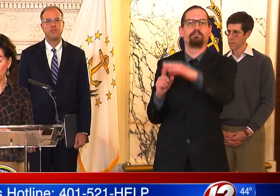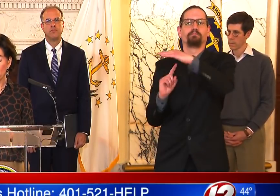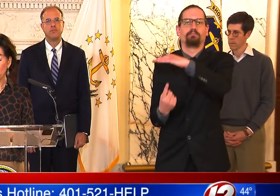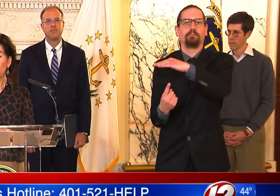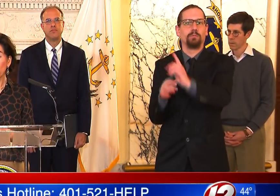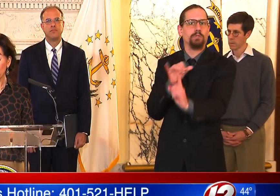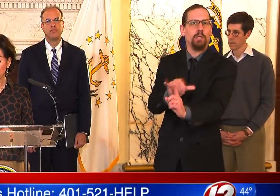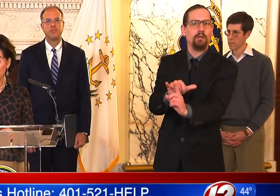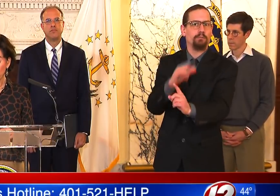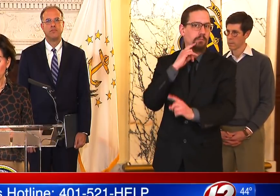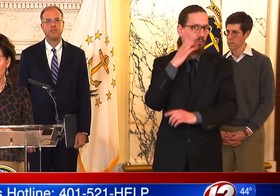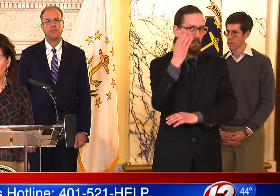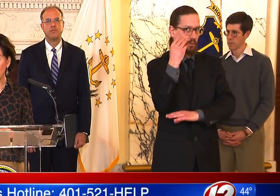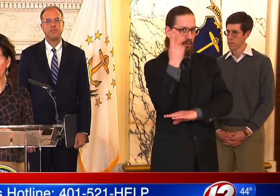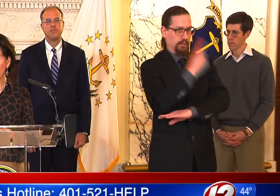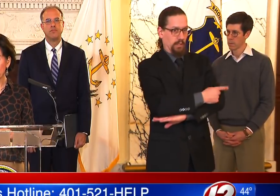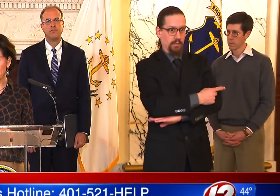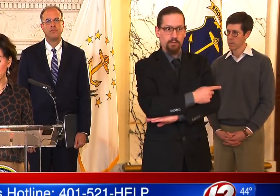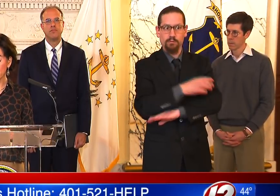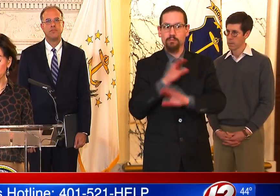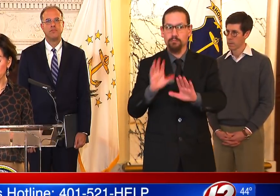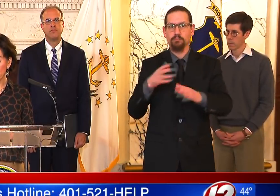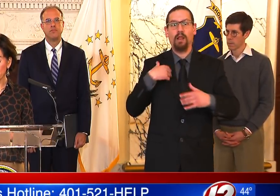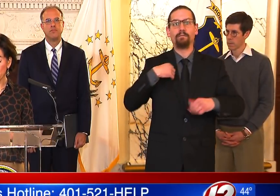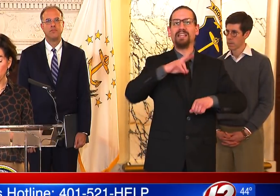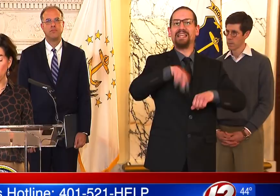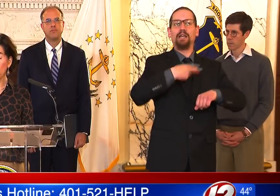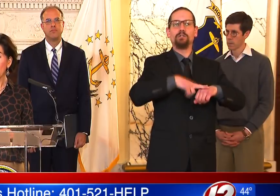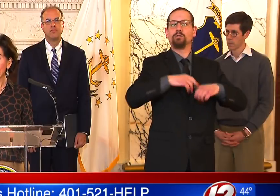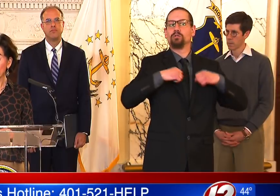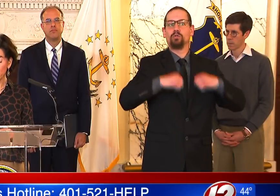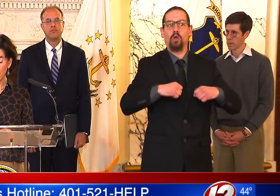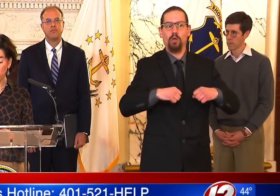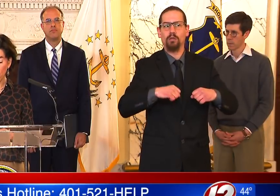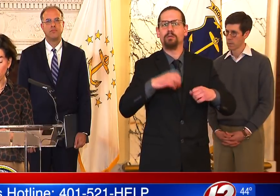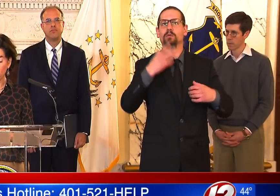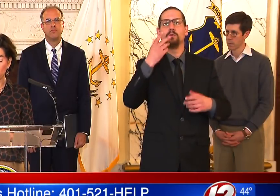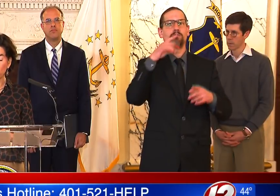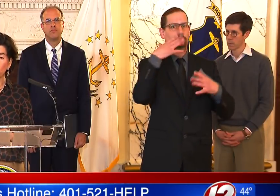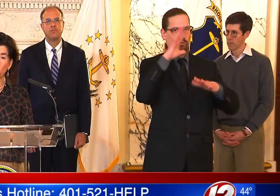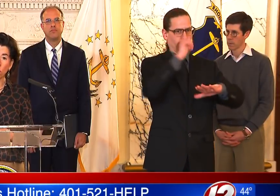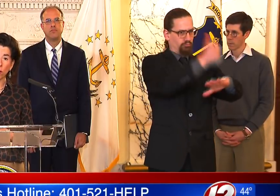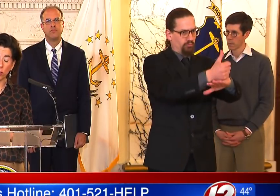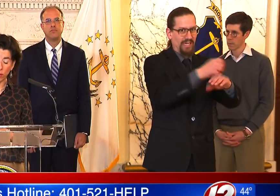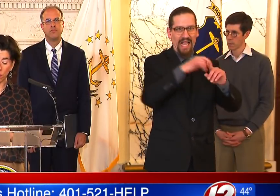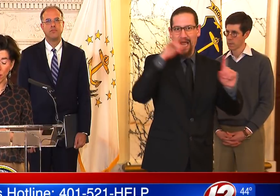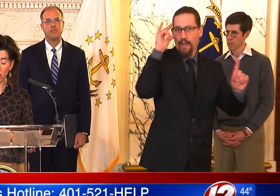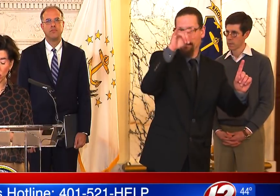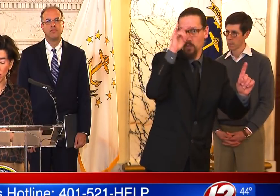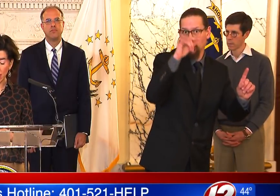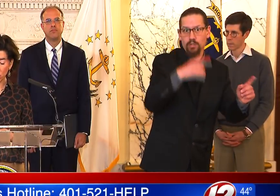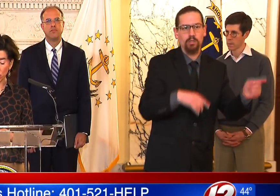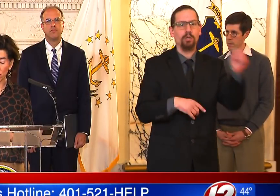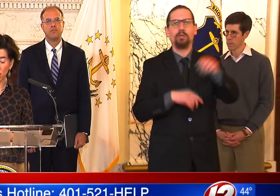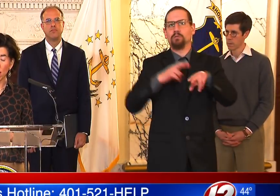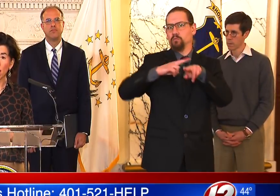TO ENFORCE THIS, WE HAVE THE NATIONAL GUARD AT OUR AIRPORTS, TRAIN STATIONS AND BUS TERMINALS.